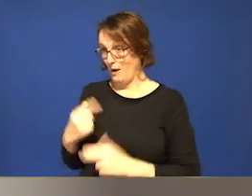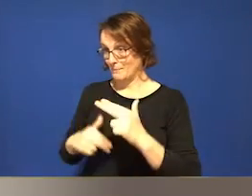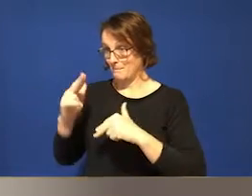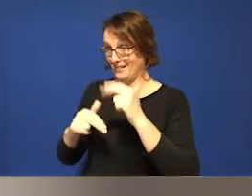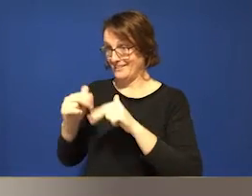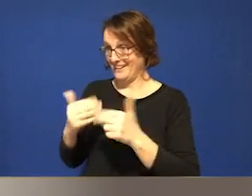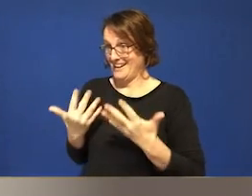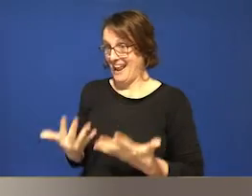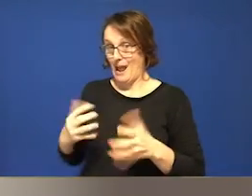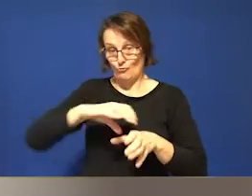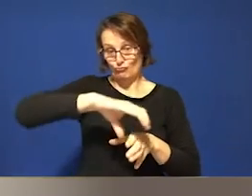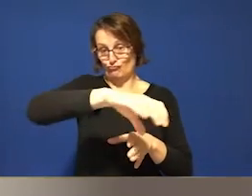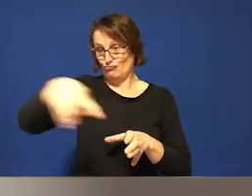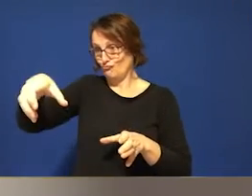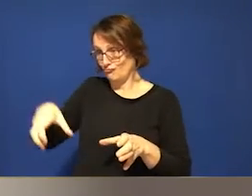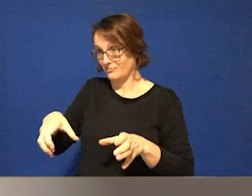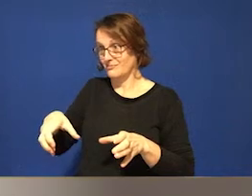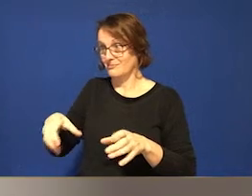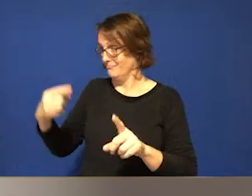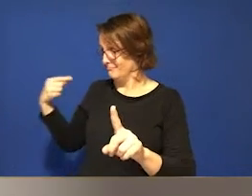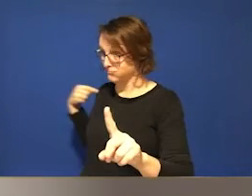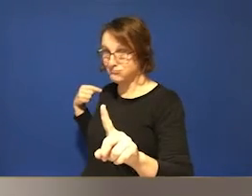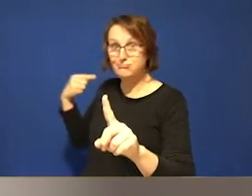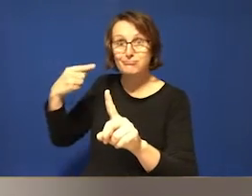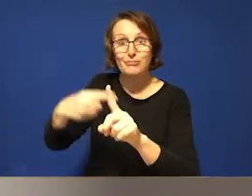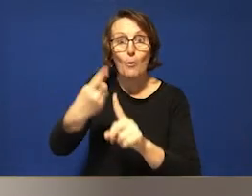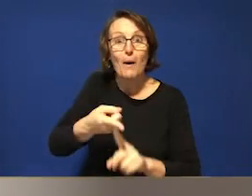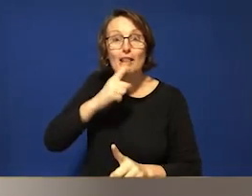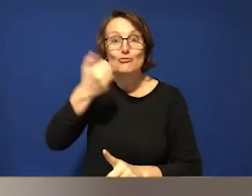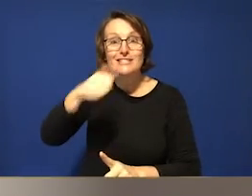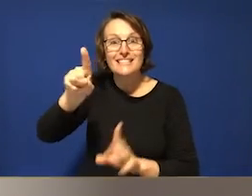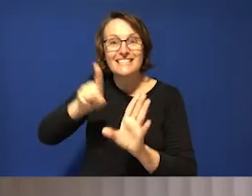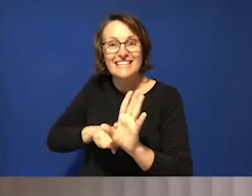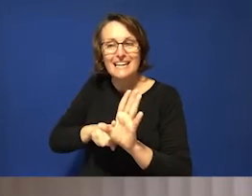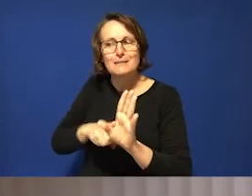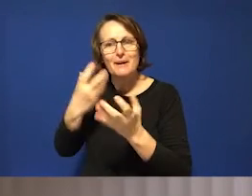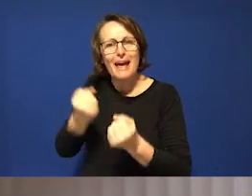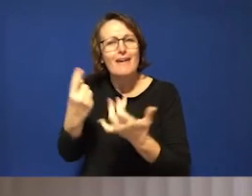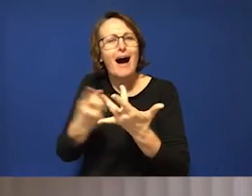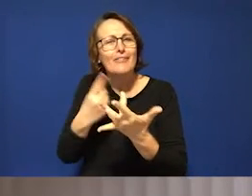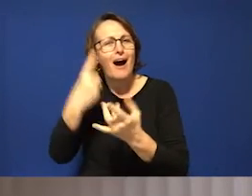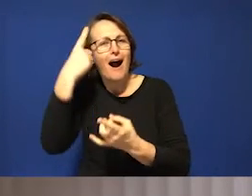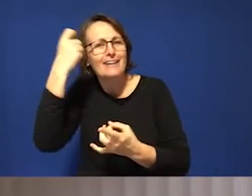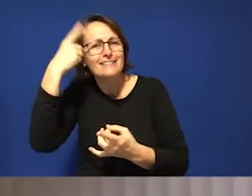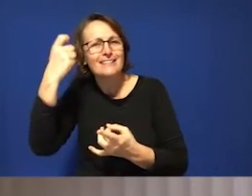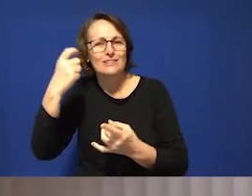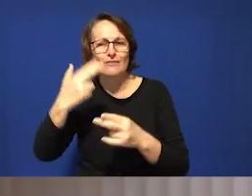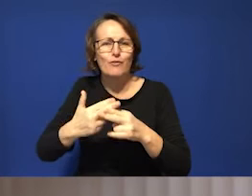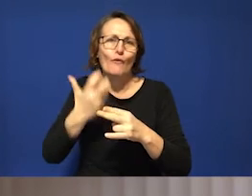in a 160 odd year history. And I mean, this, that element was really important for us